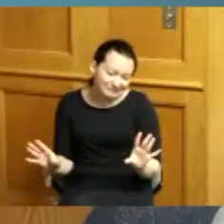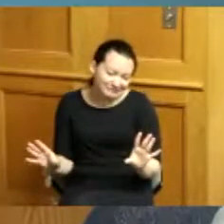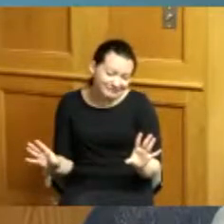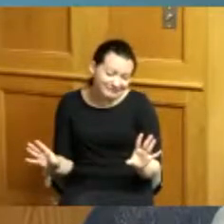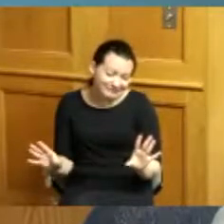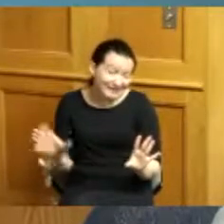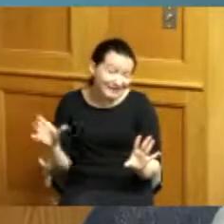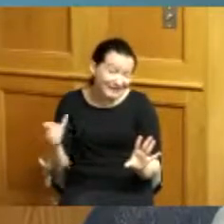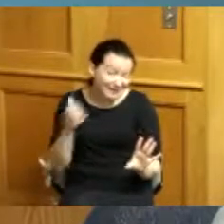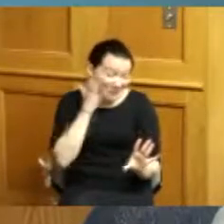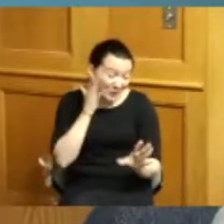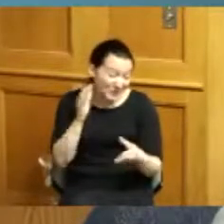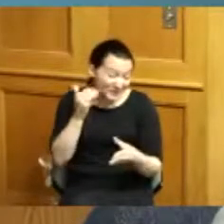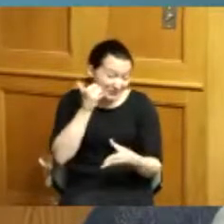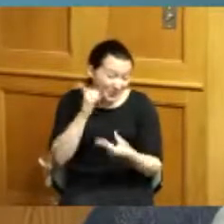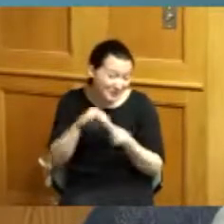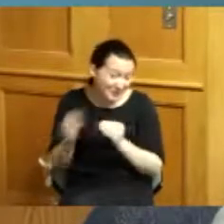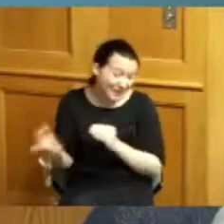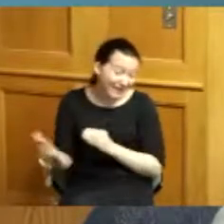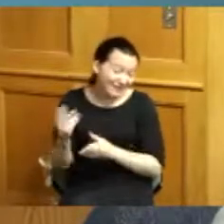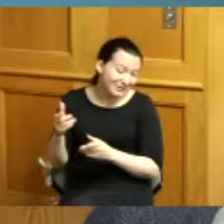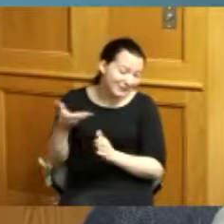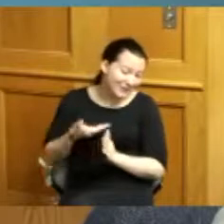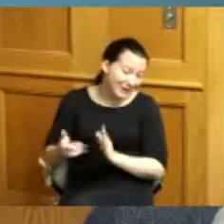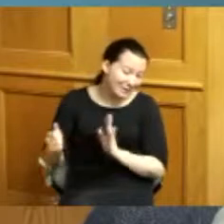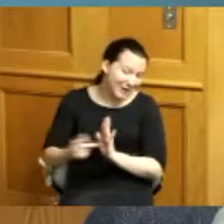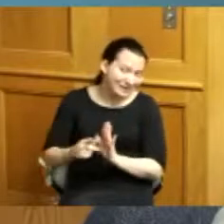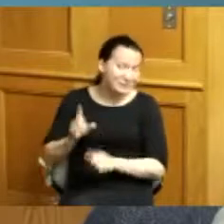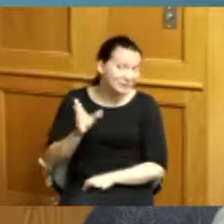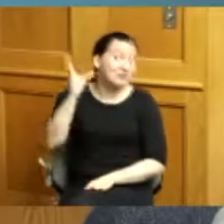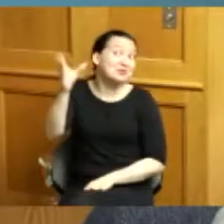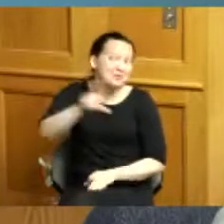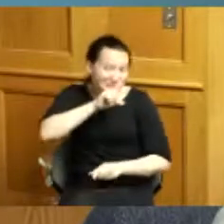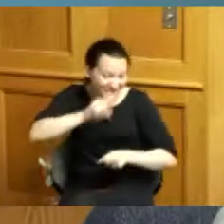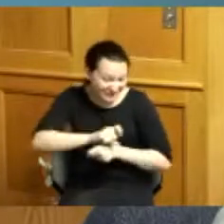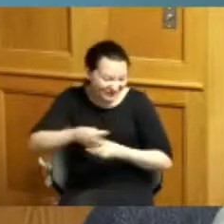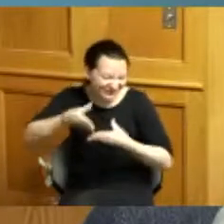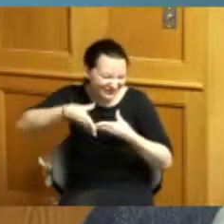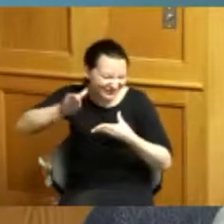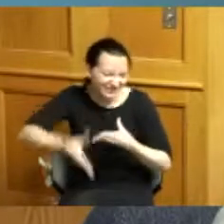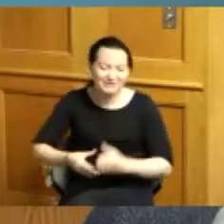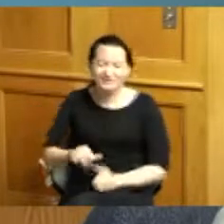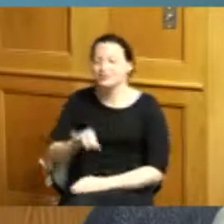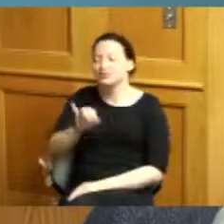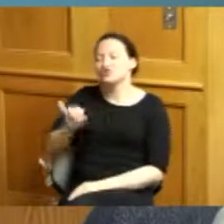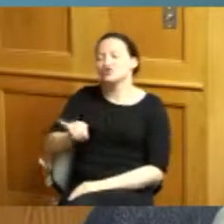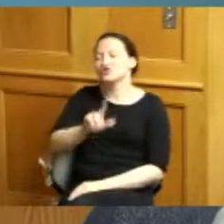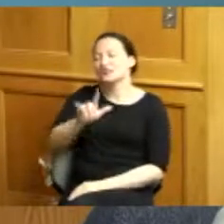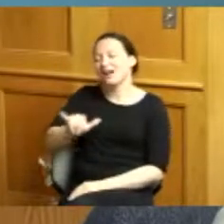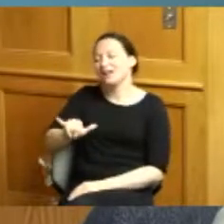their number we want to invite them back we're I want to let people know the July 22nd is the grand